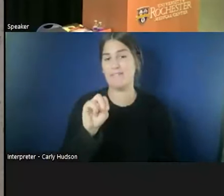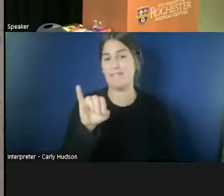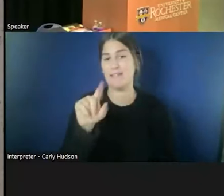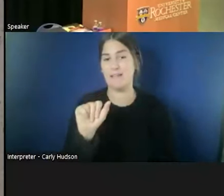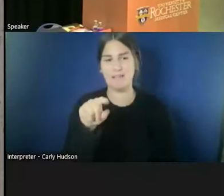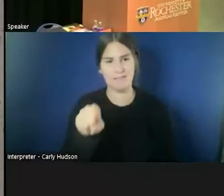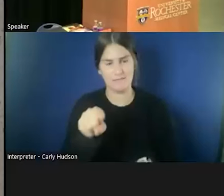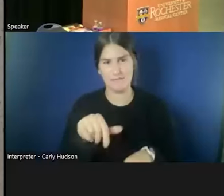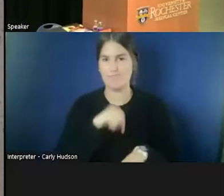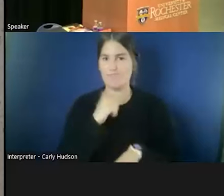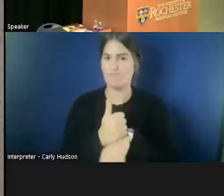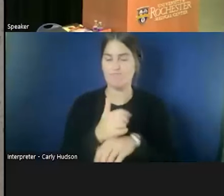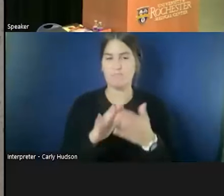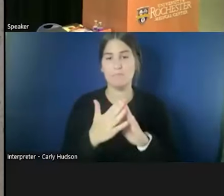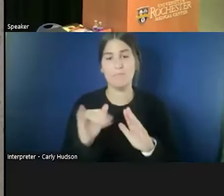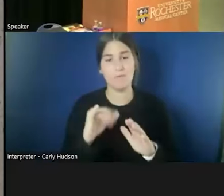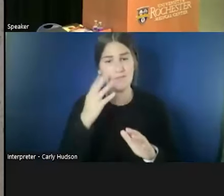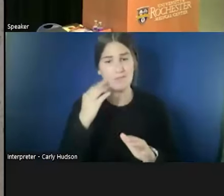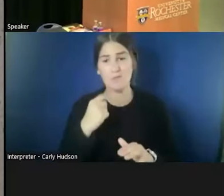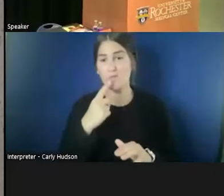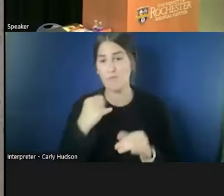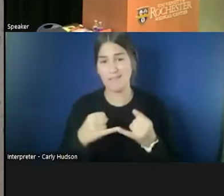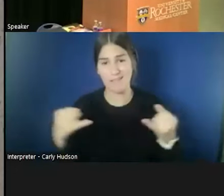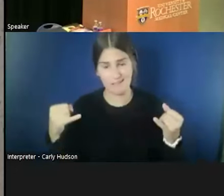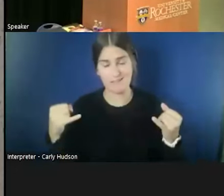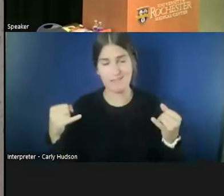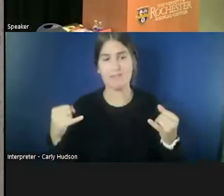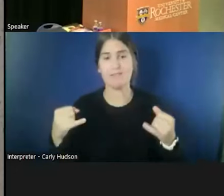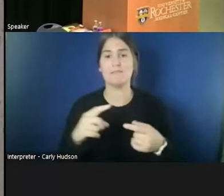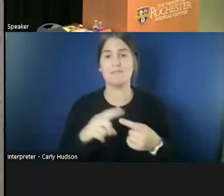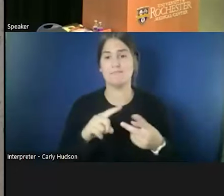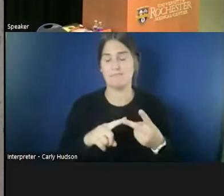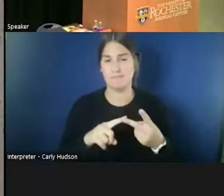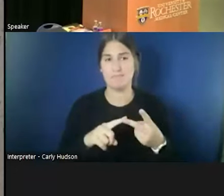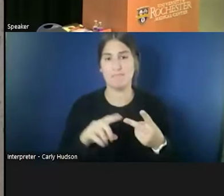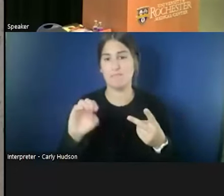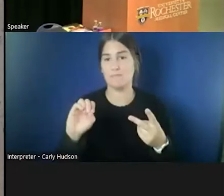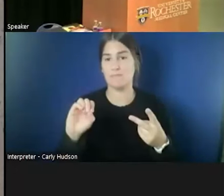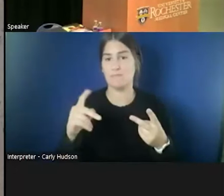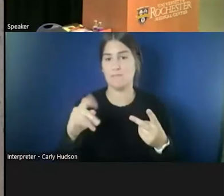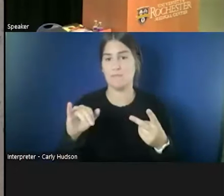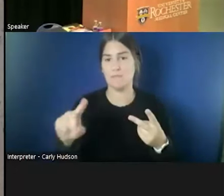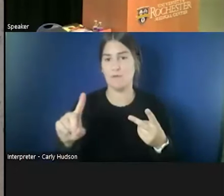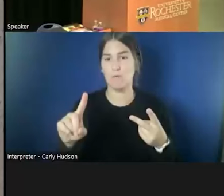been harmed by Red lining and epidemics such as the opioid my father was one of those that was